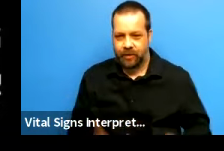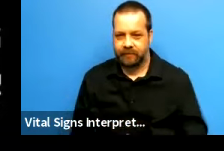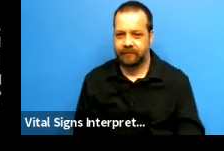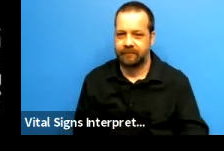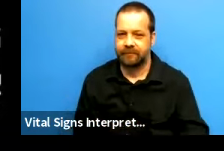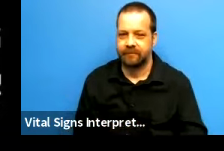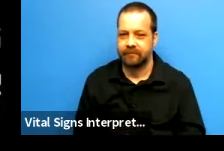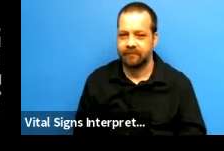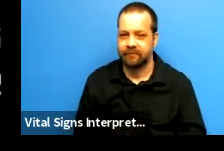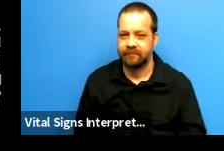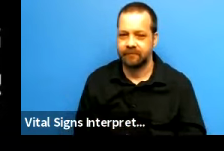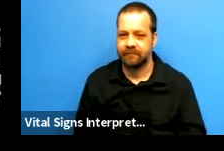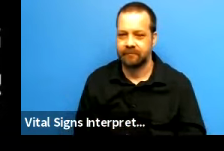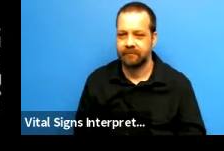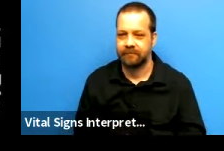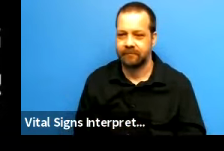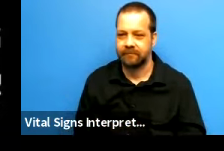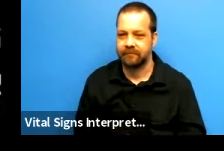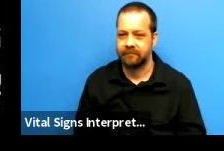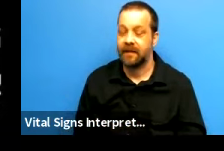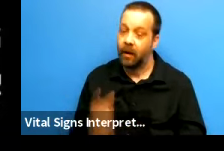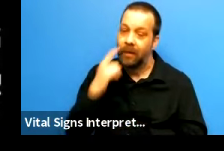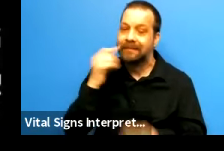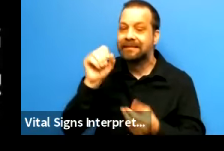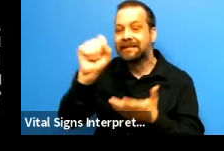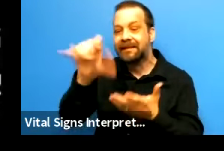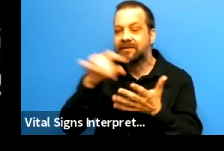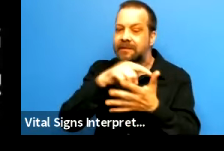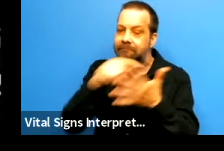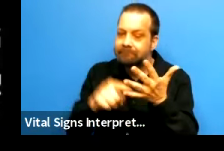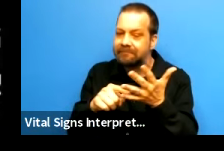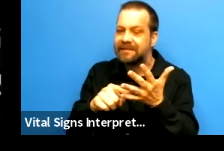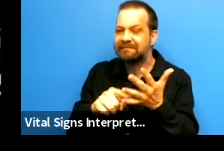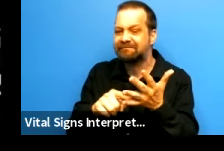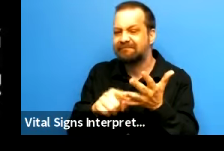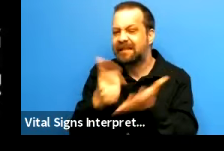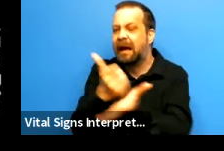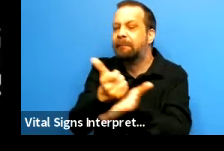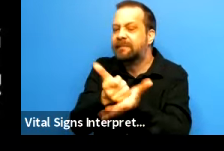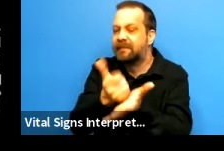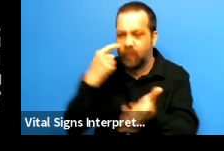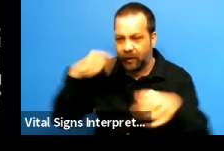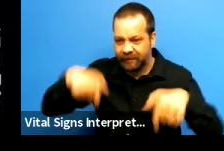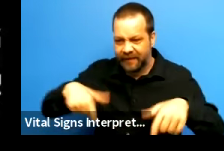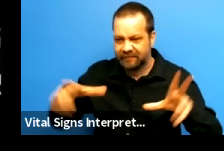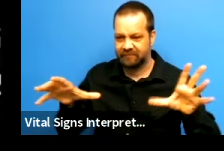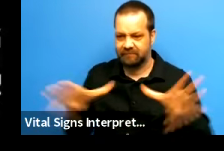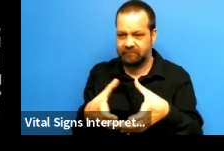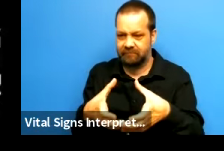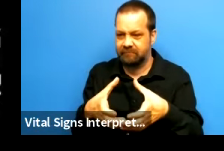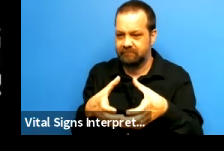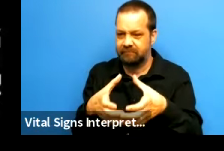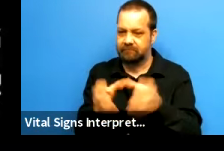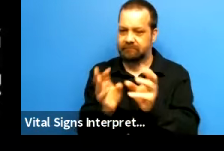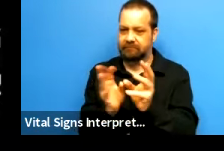I want to take a moment to share helpful tips for today's session. As we're all in this time together,